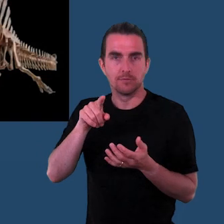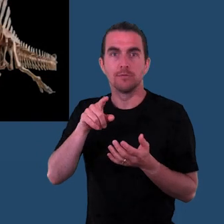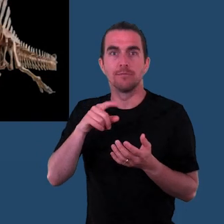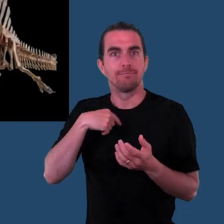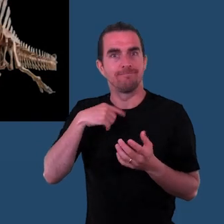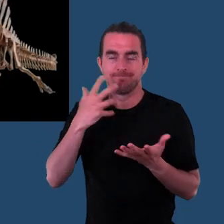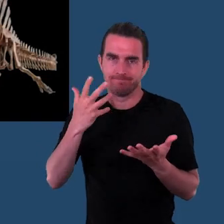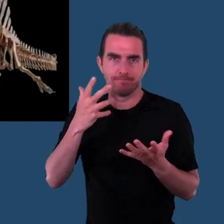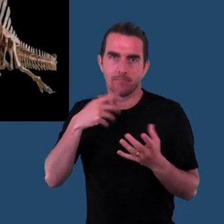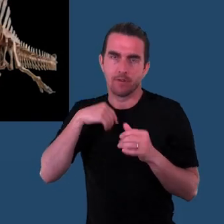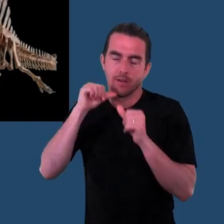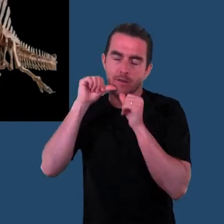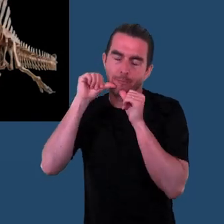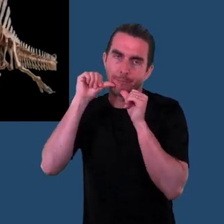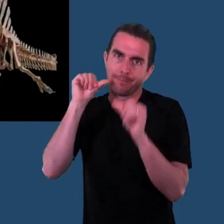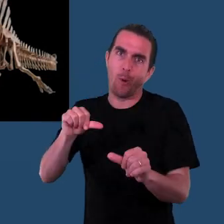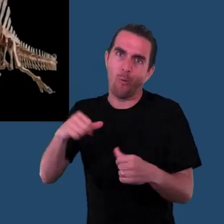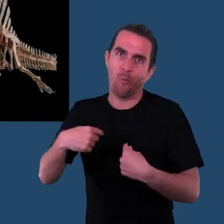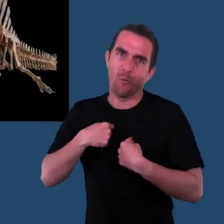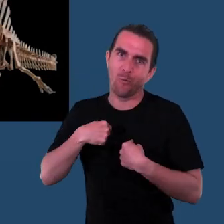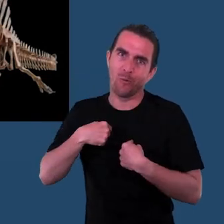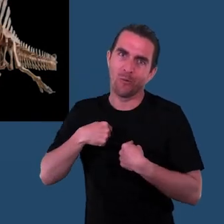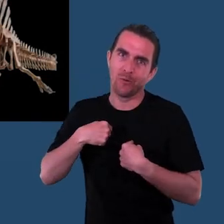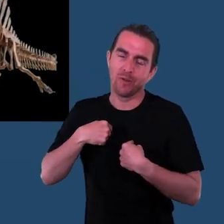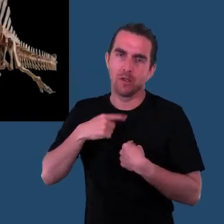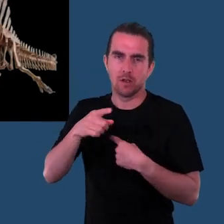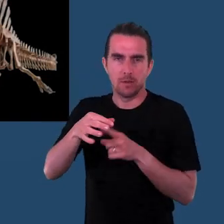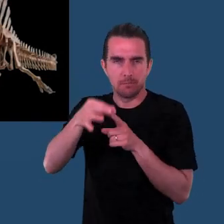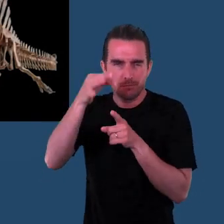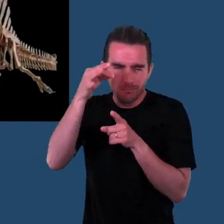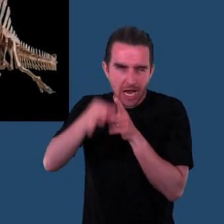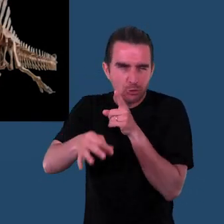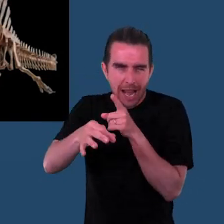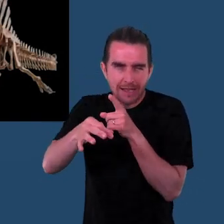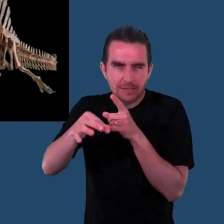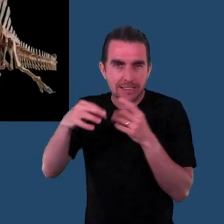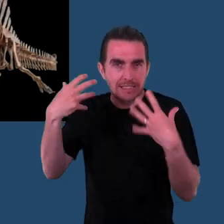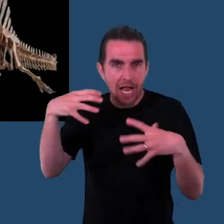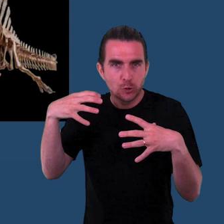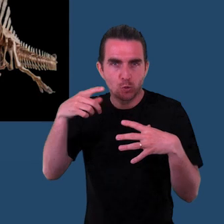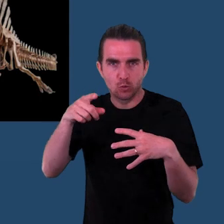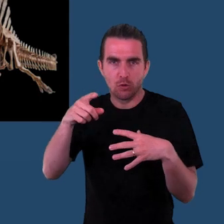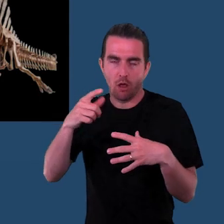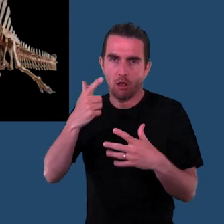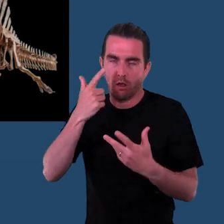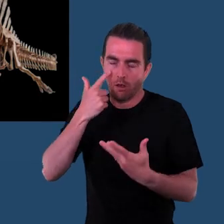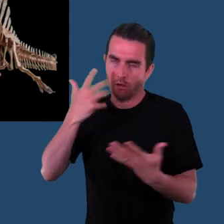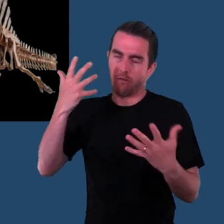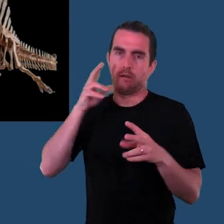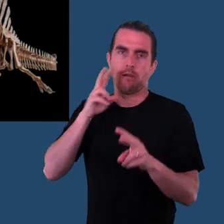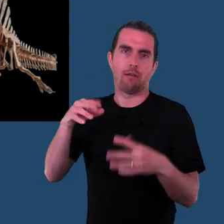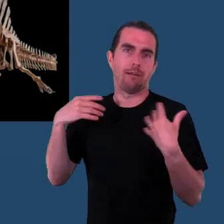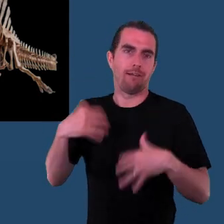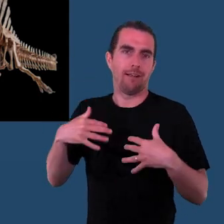Again, I can't be angry, 'cause I love this dinosaur. It's a very specialist dinosaur, and kind of a testament, again,